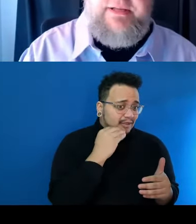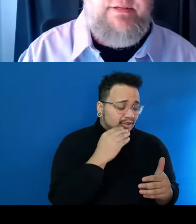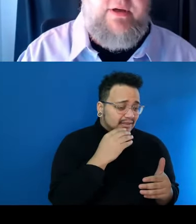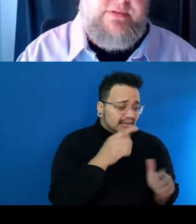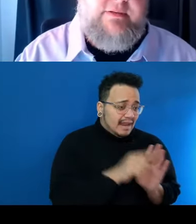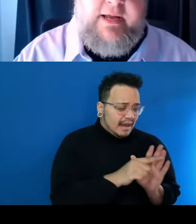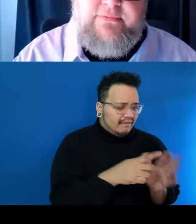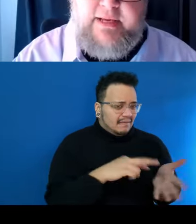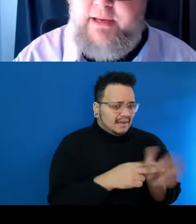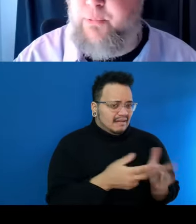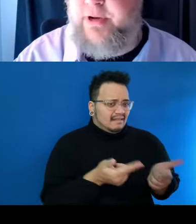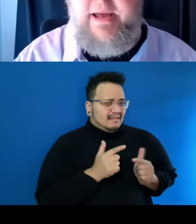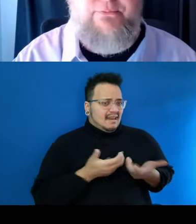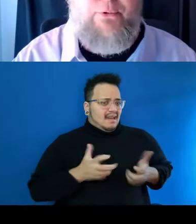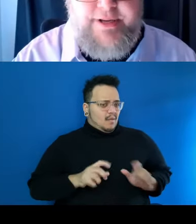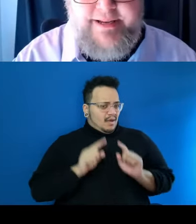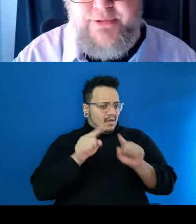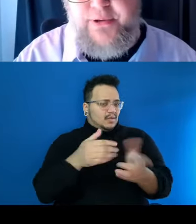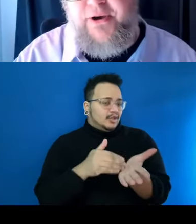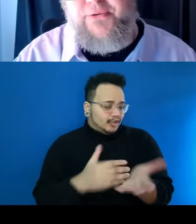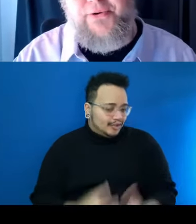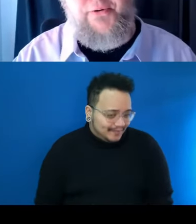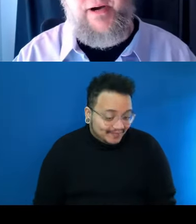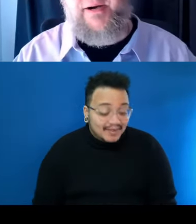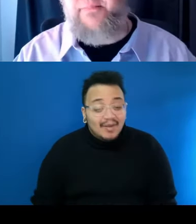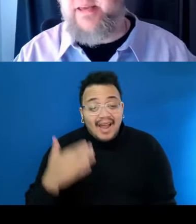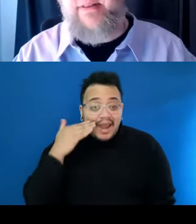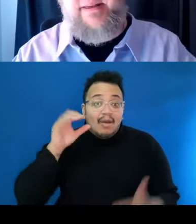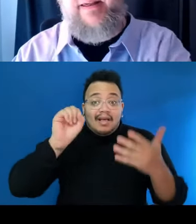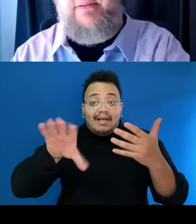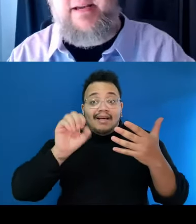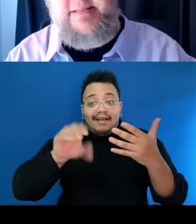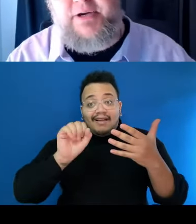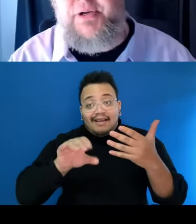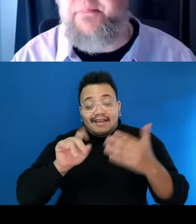All right, so that was a lot of data and we're gonna have more data as we go through even the next section.